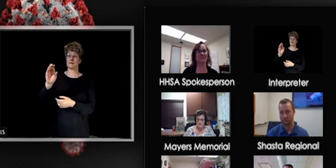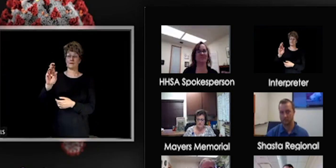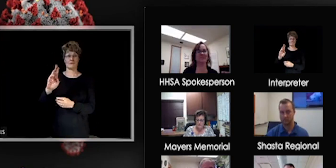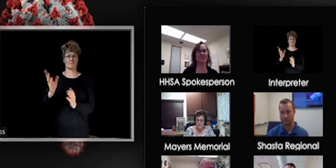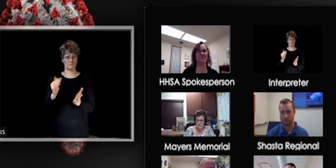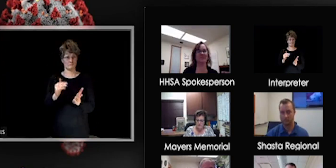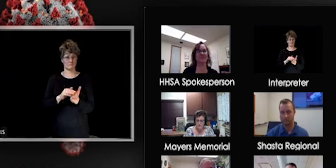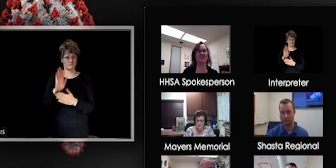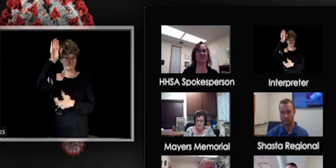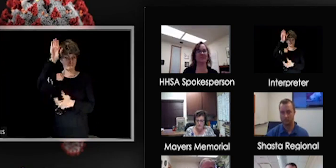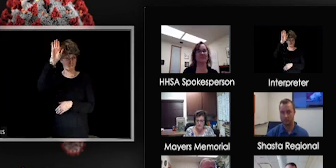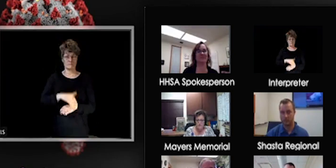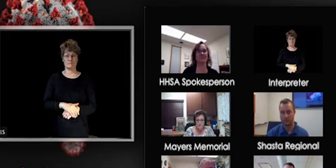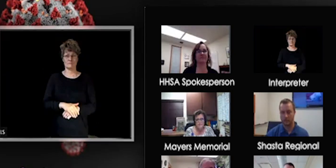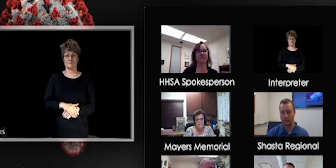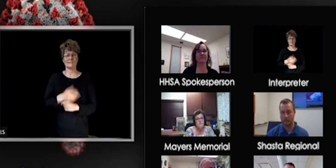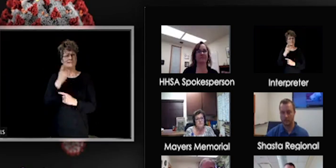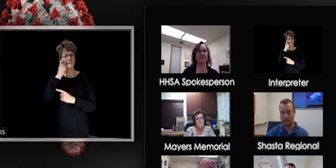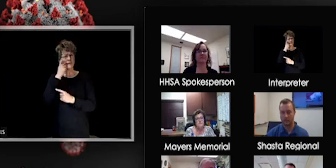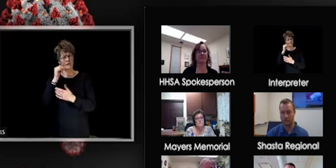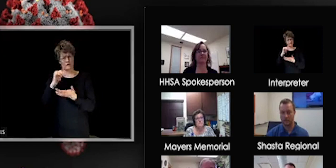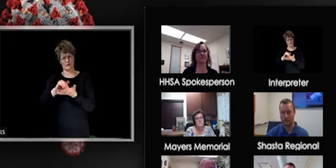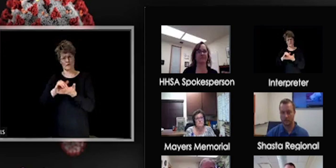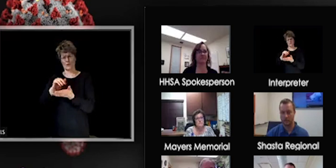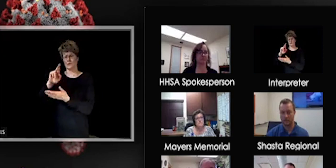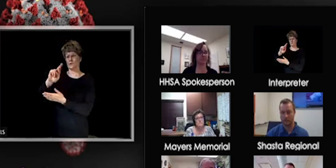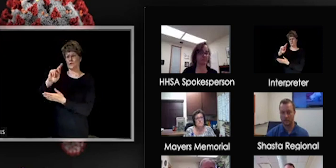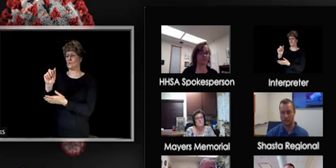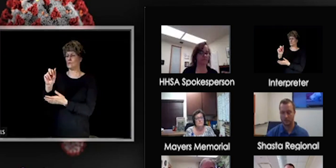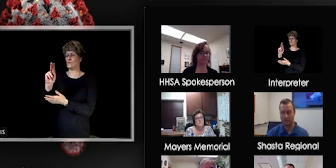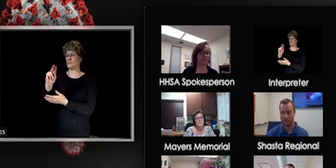a little bit ago how we kind of want to see how things go right now for a little bit.